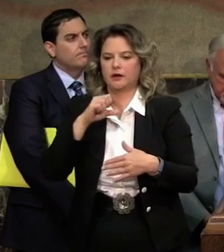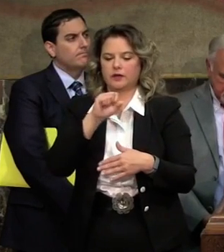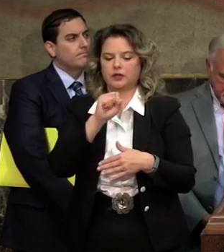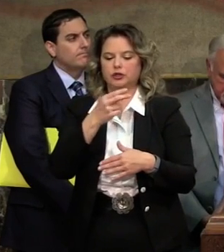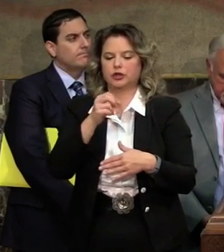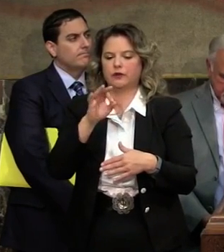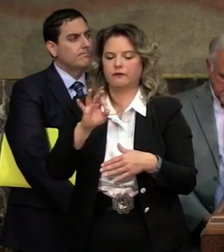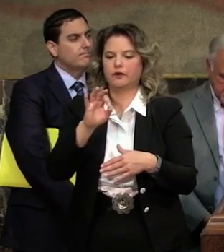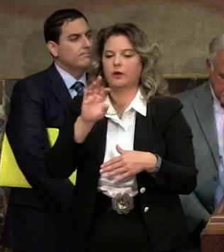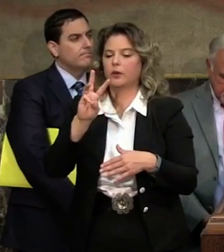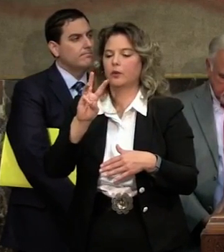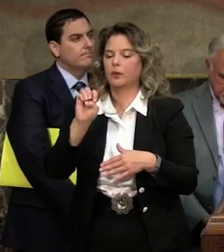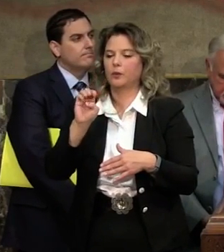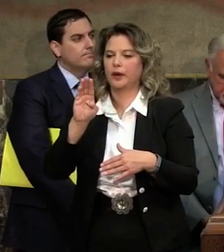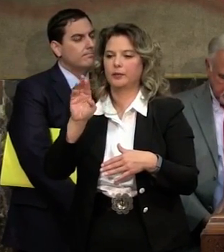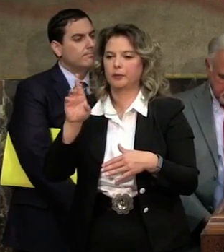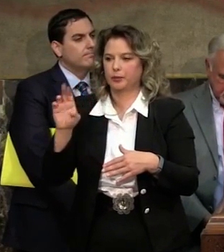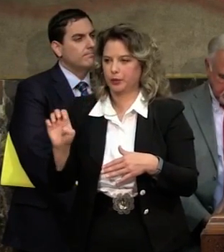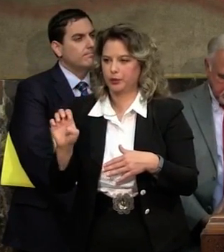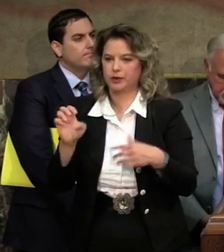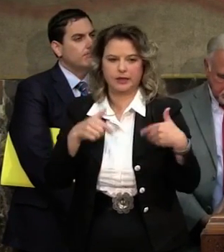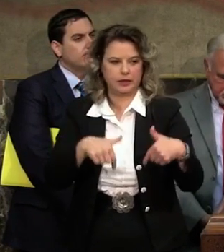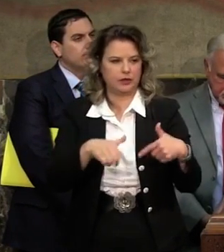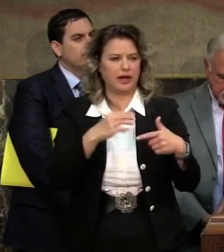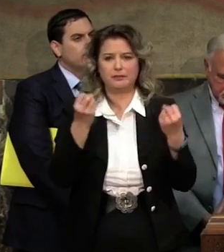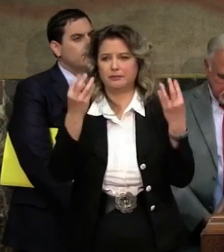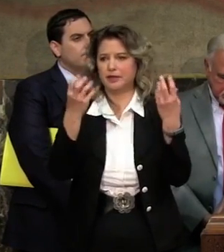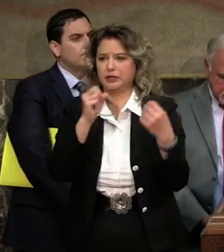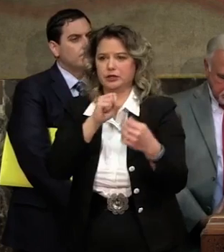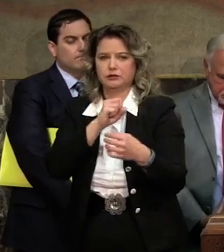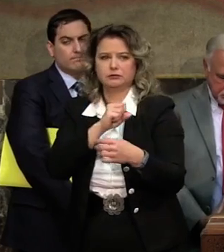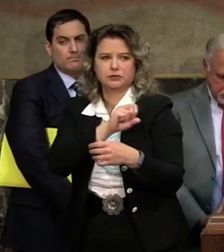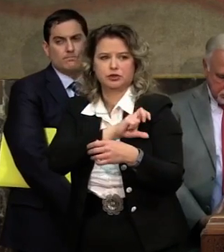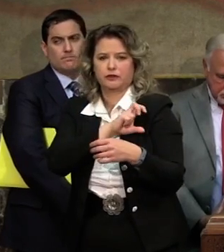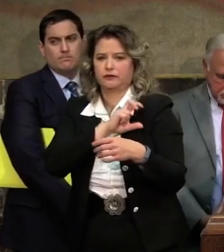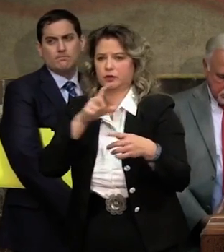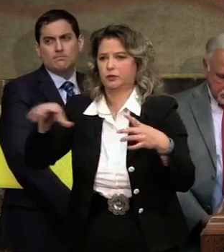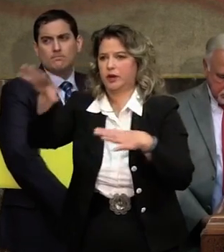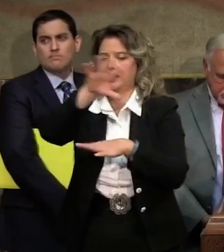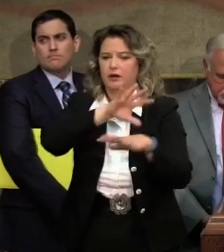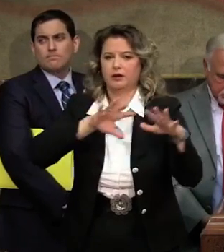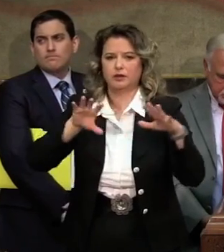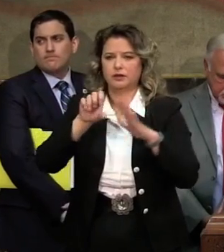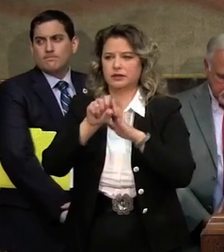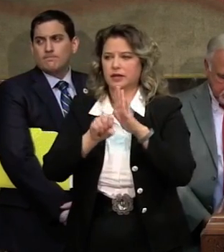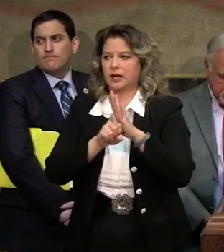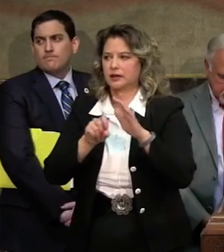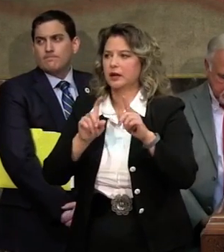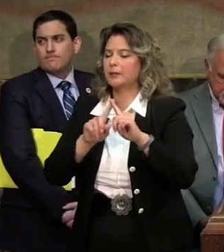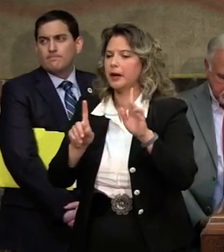around the state so we're going to be smart methodical when we do this but the short answer to that question is that